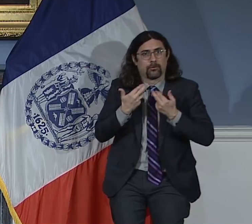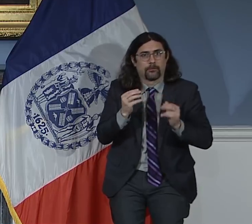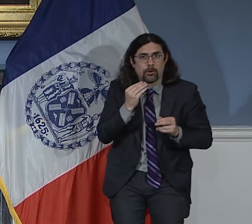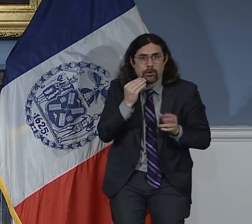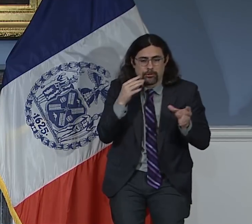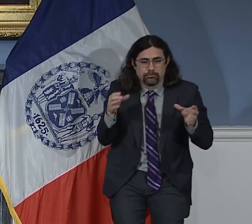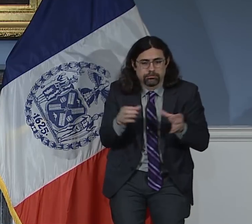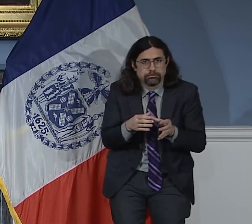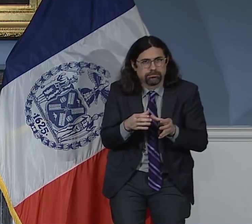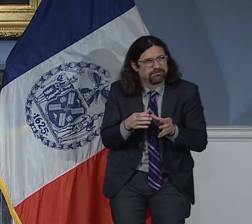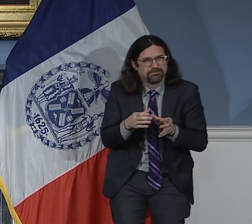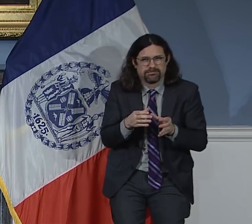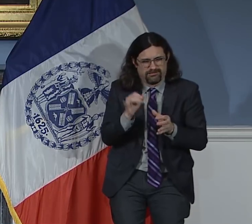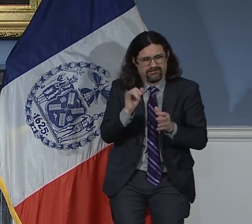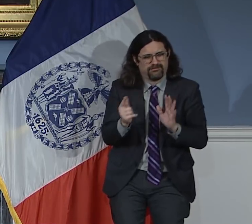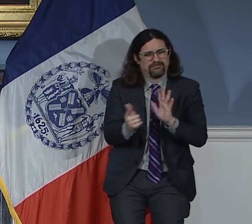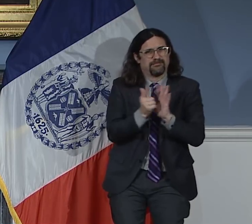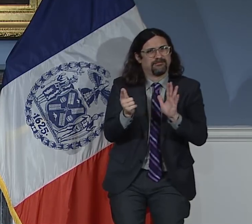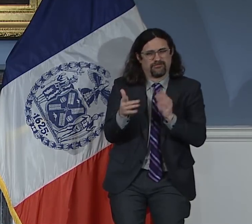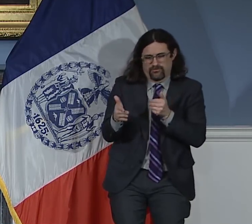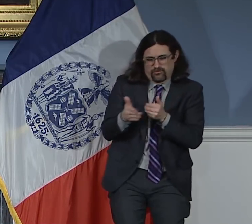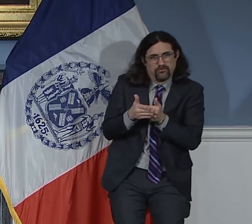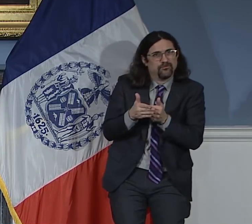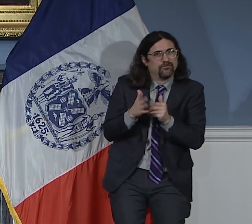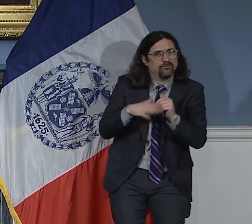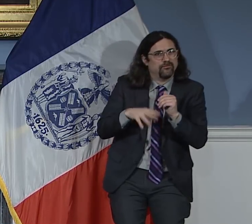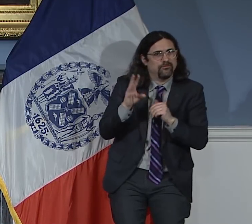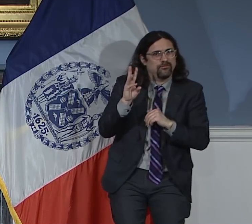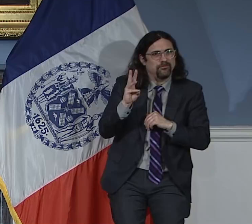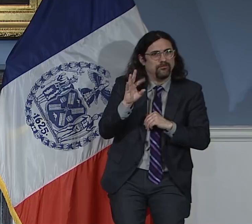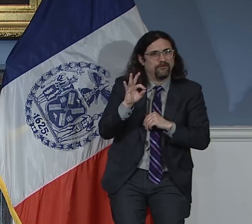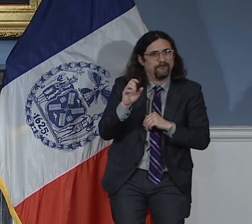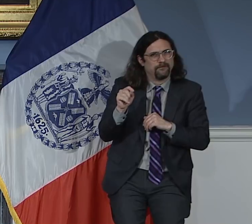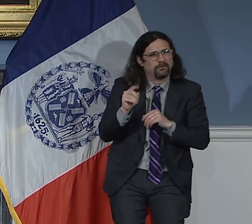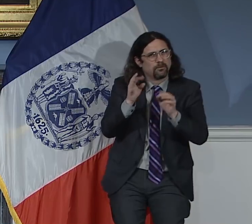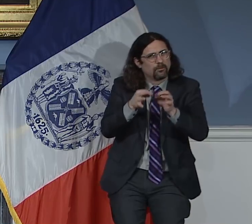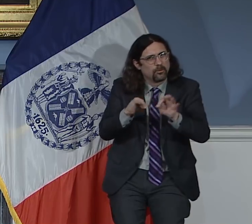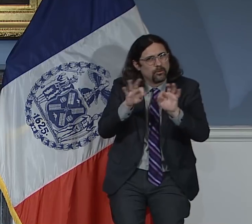UNITES ALL FAITHS IS THE DESIRE TO PROTECT EACH OTHER, UPLIFT AECHOT HR,E